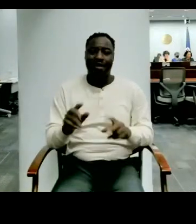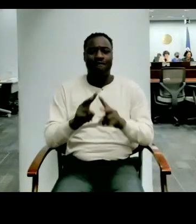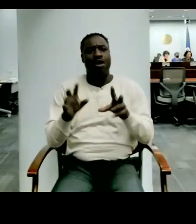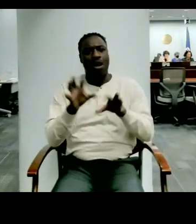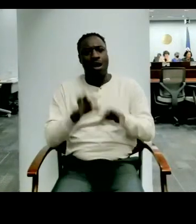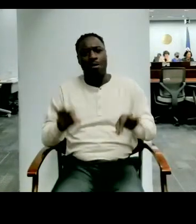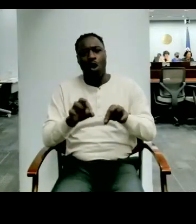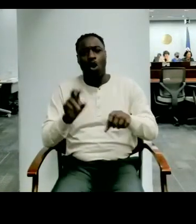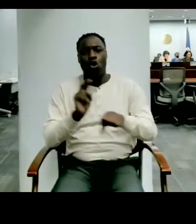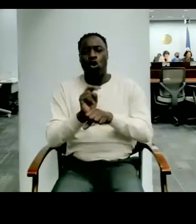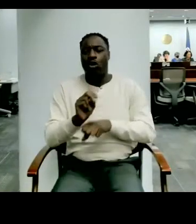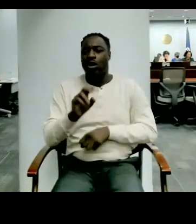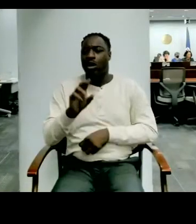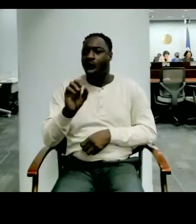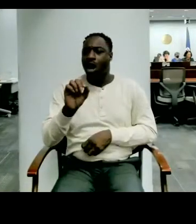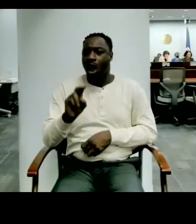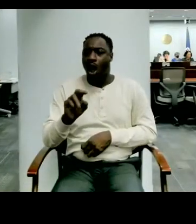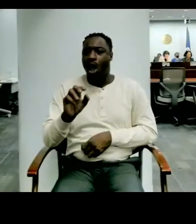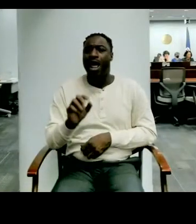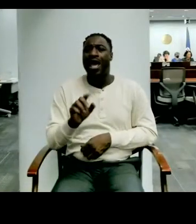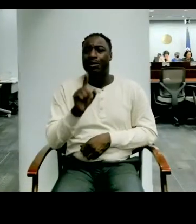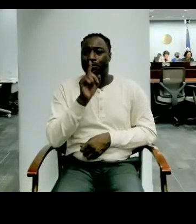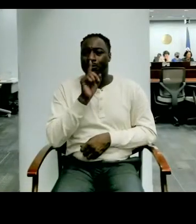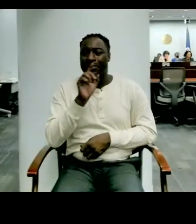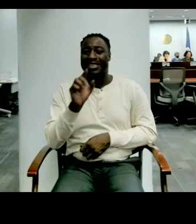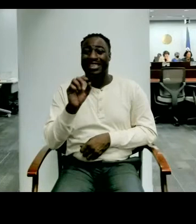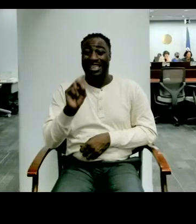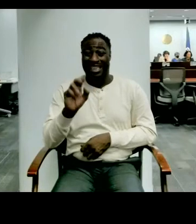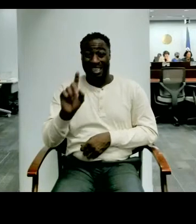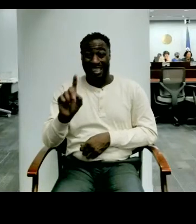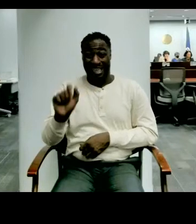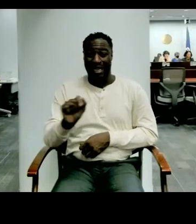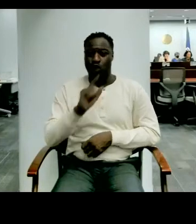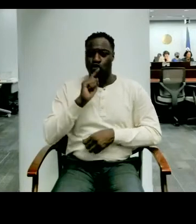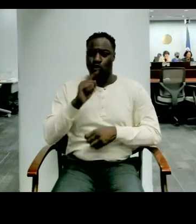The use of non-disclosure agreements or NDAs interferes with workers bringing